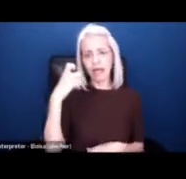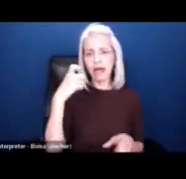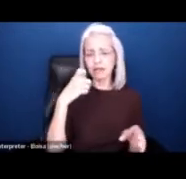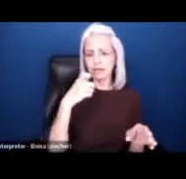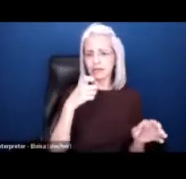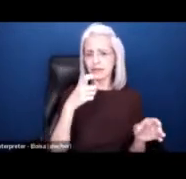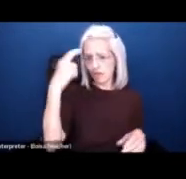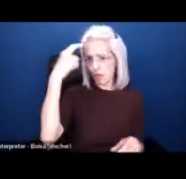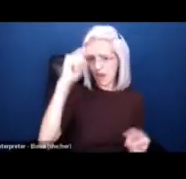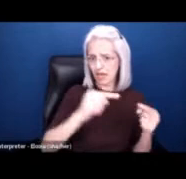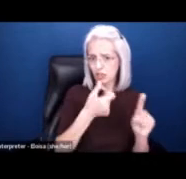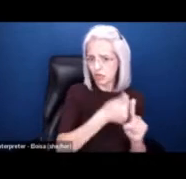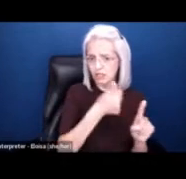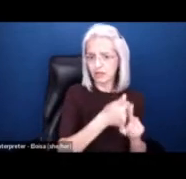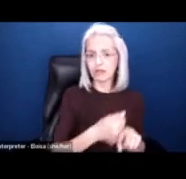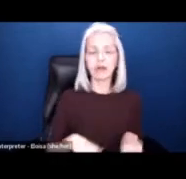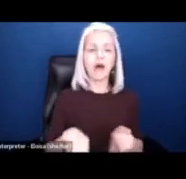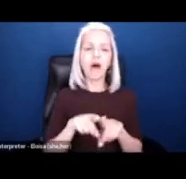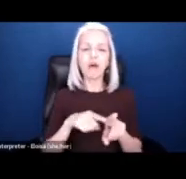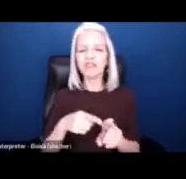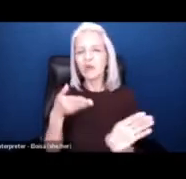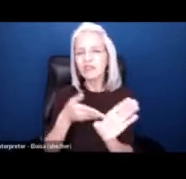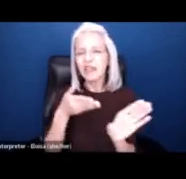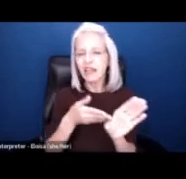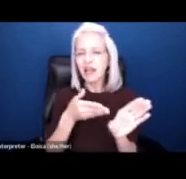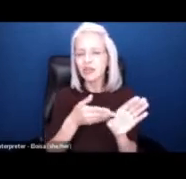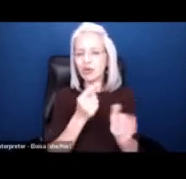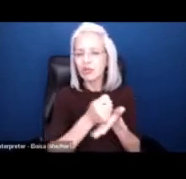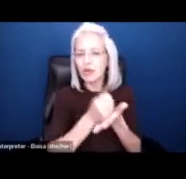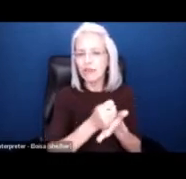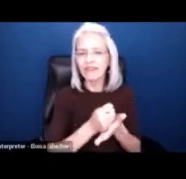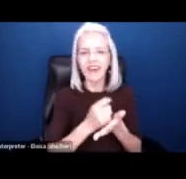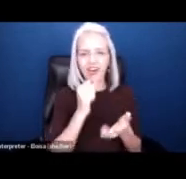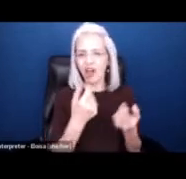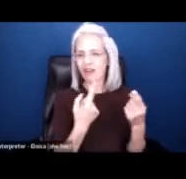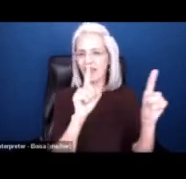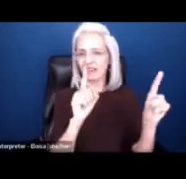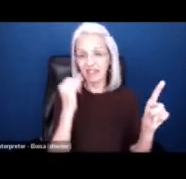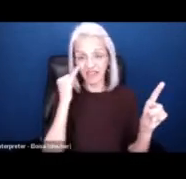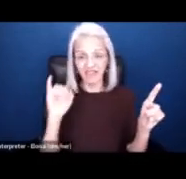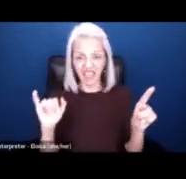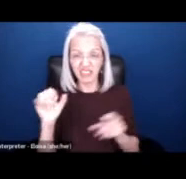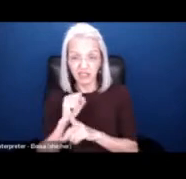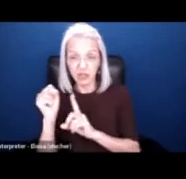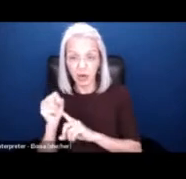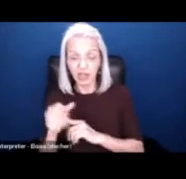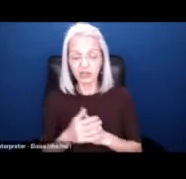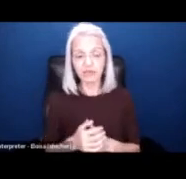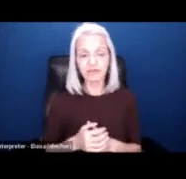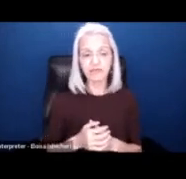psychological treatments or psychiatric treatments might not be as effective in such cases. And while the cause may not